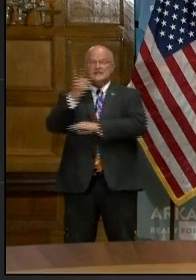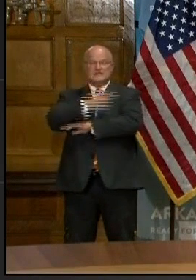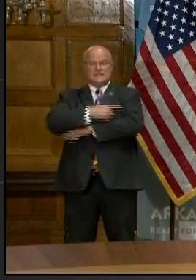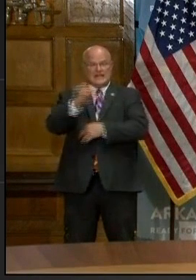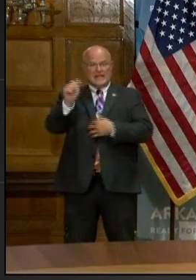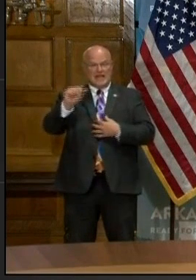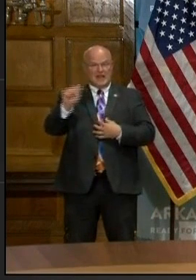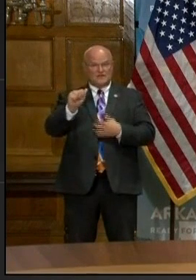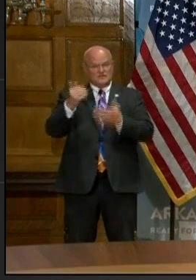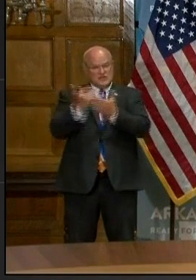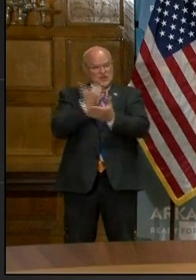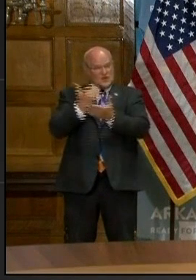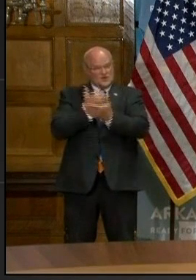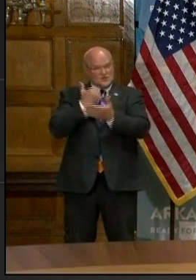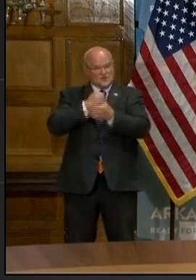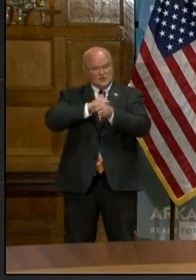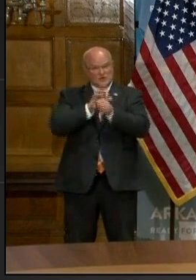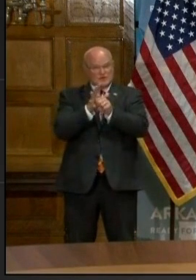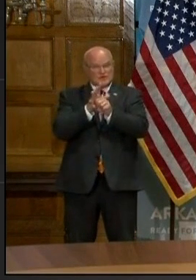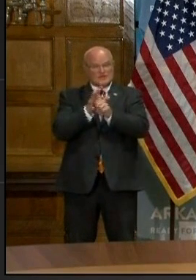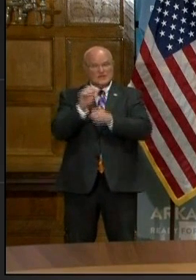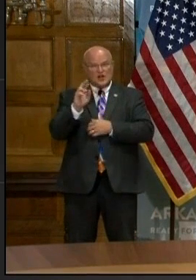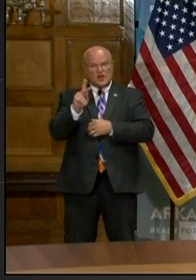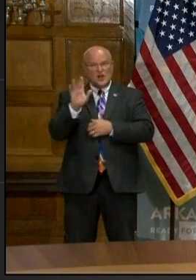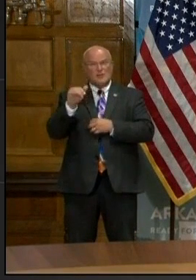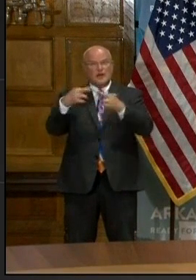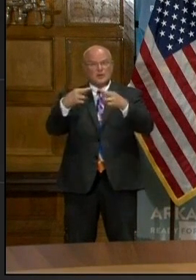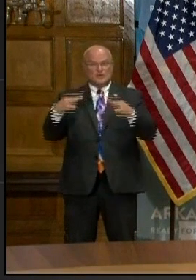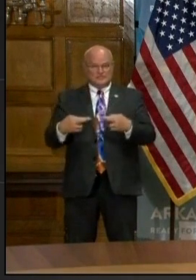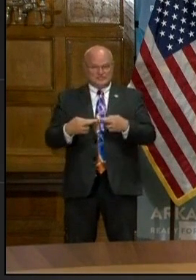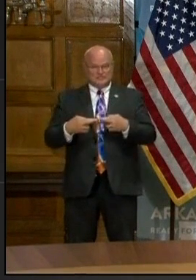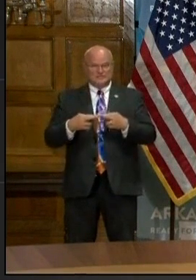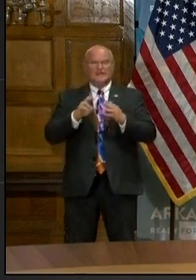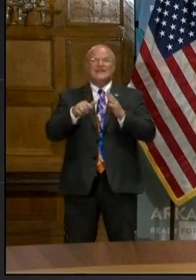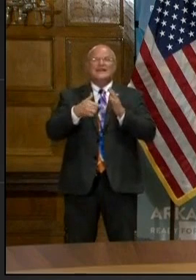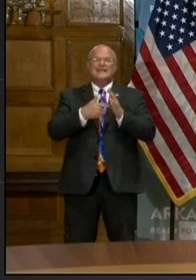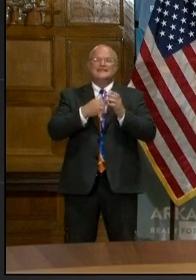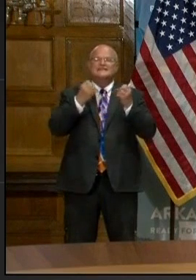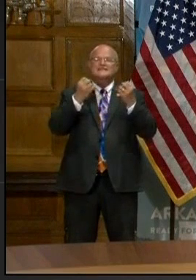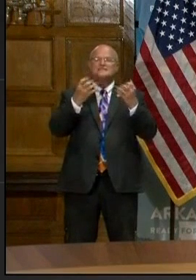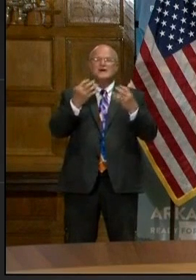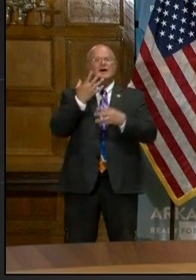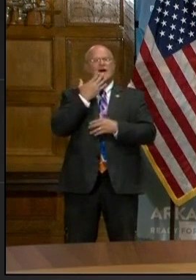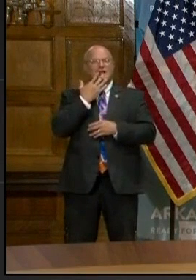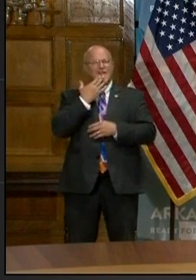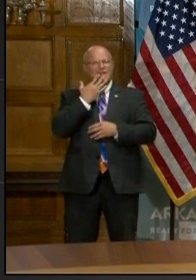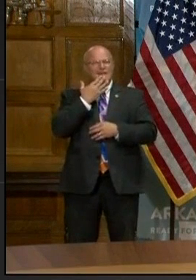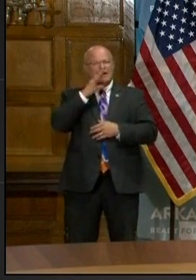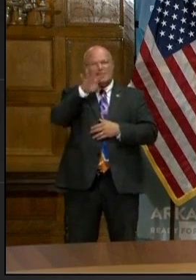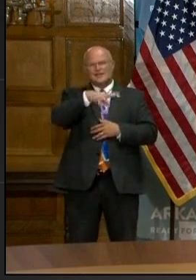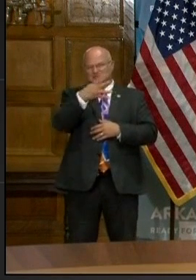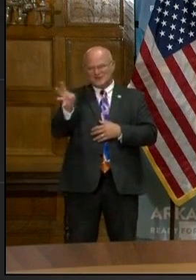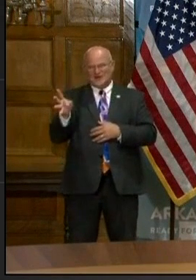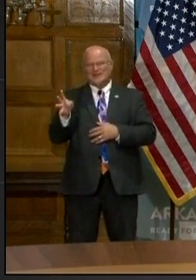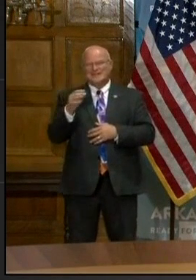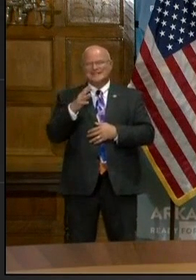IF WE CAN HAVE MORE GO HOME AND RECOVER WE WILL SEE THE NUMBER GO DOWN. AND THEN THE SEVEN DAY ROLLING